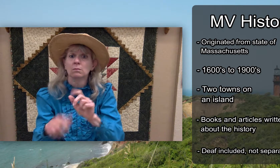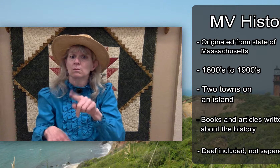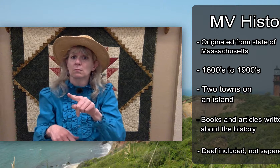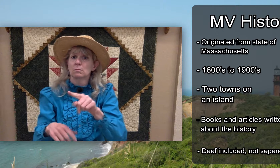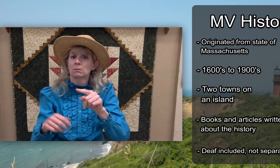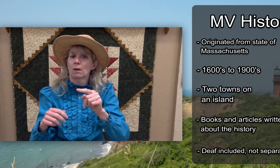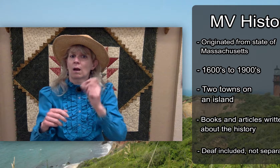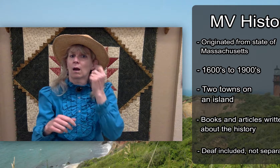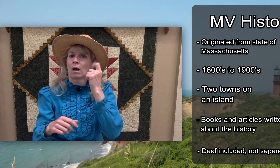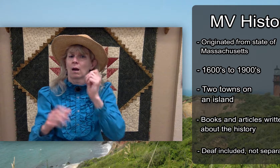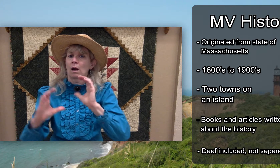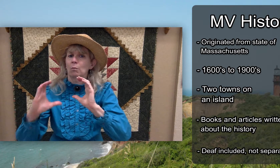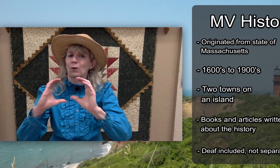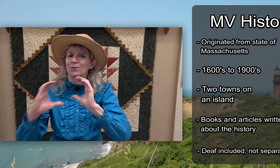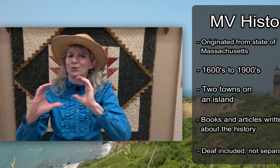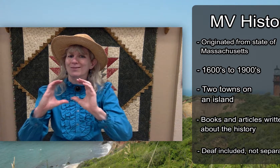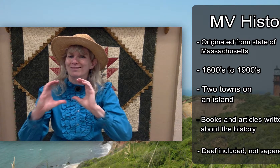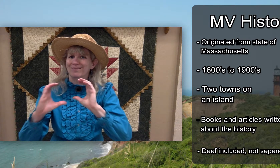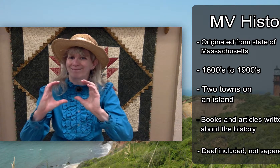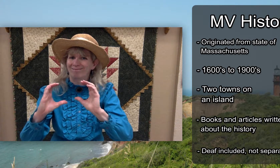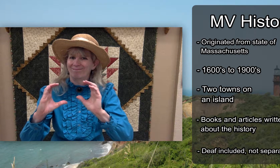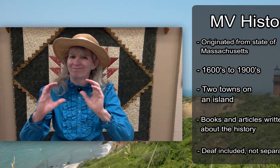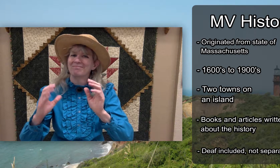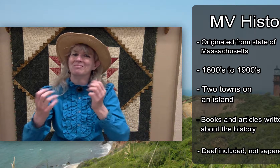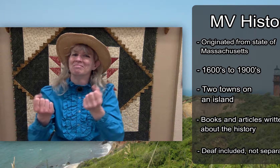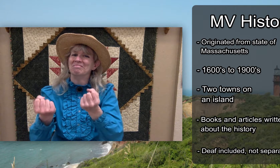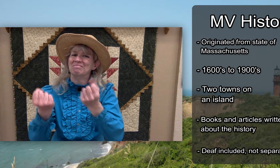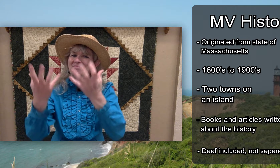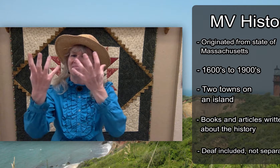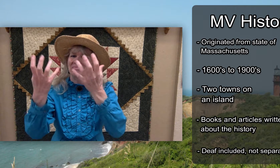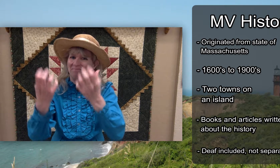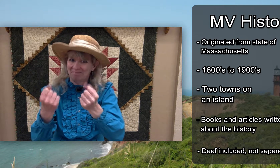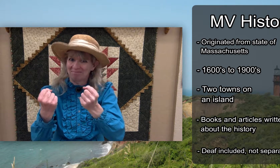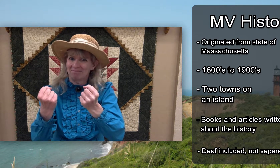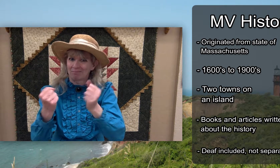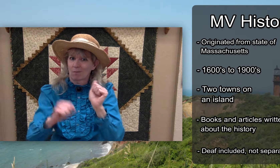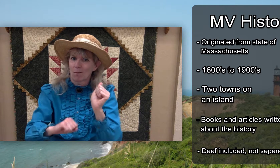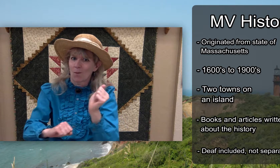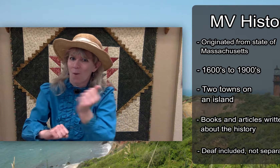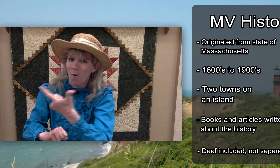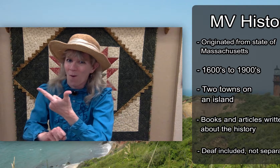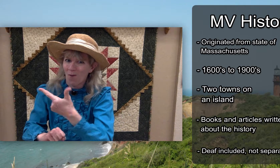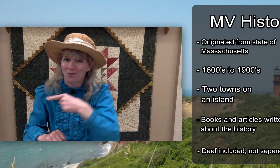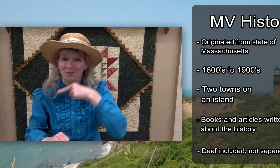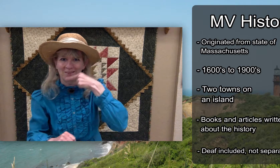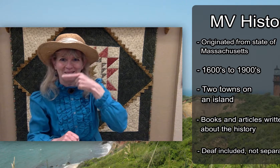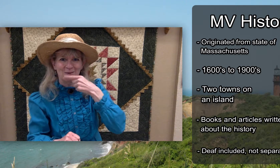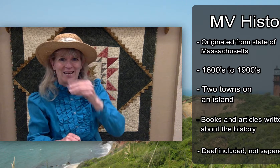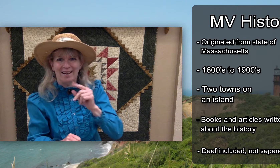The reason, they had communication. All the hearing and Deaf